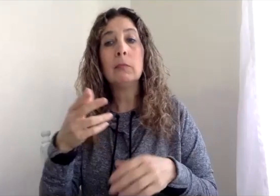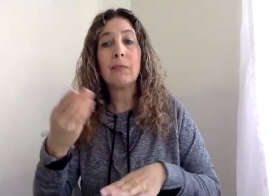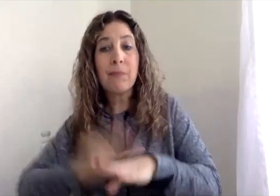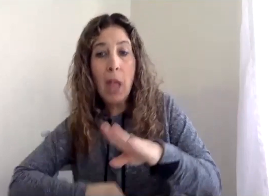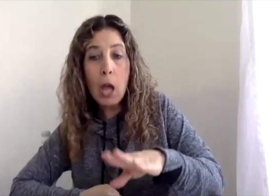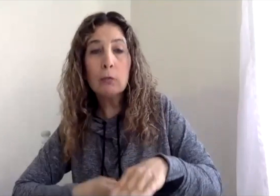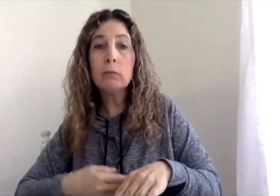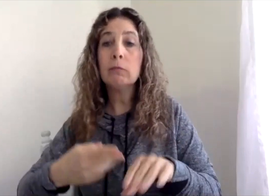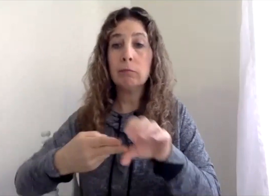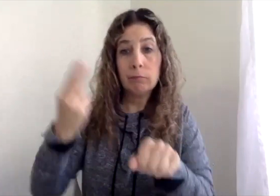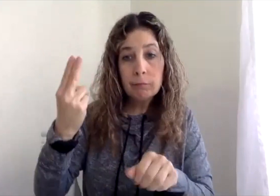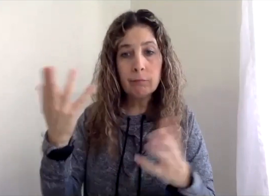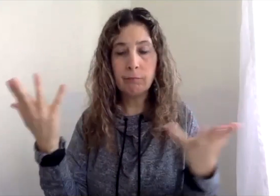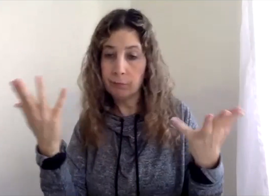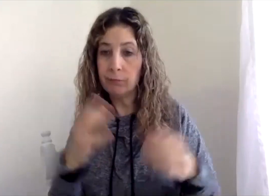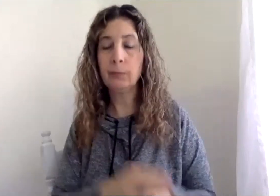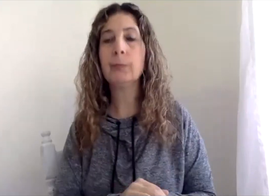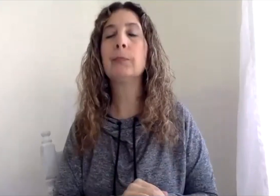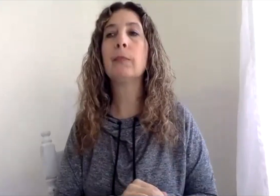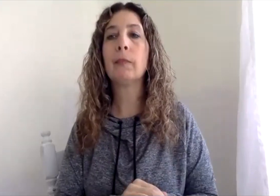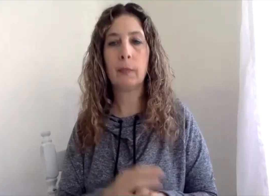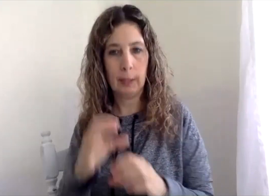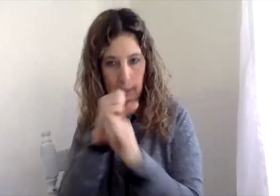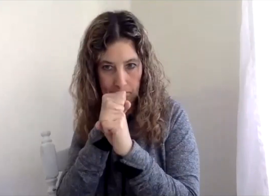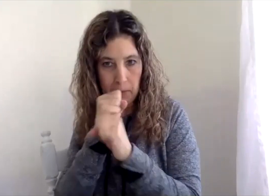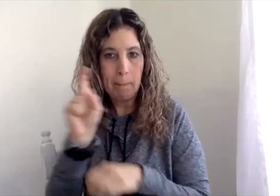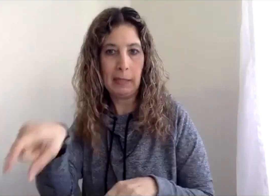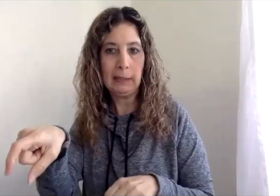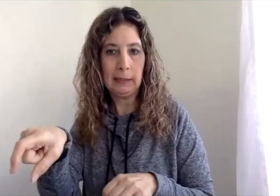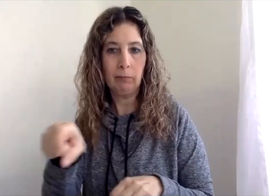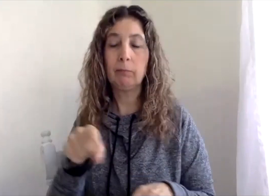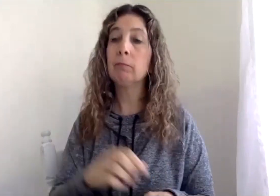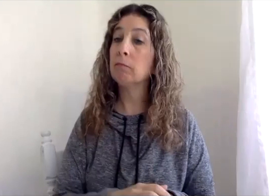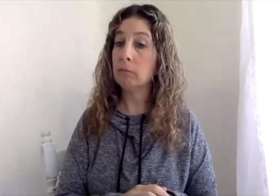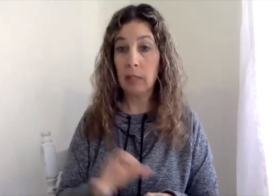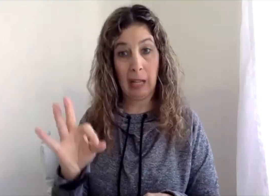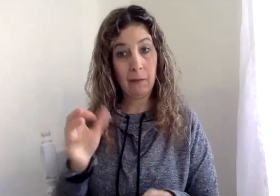information about the company even if they quit or they're let go or they are they resign